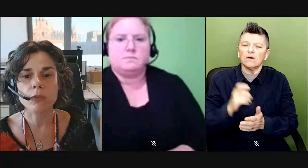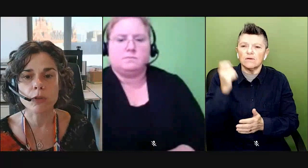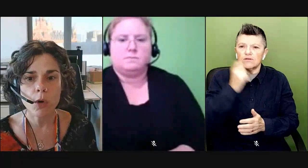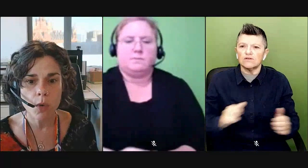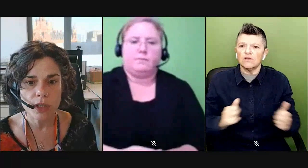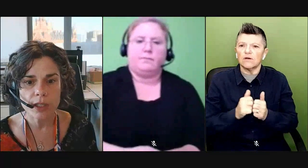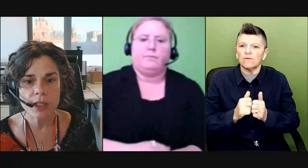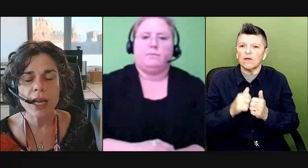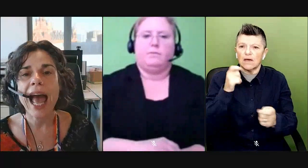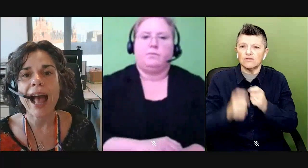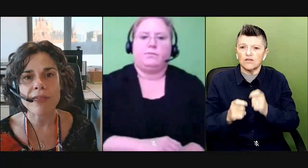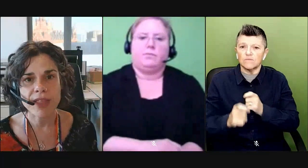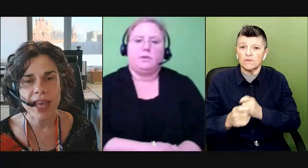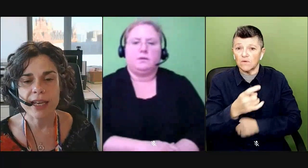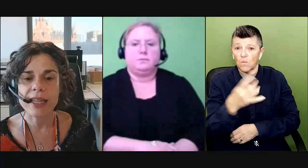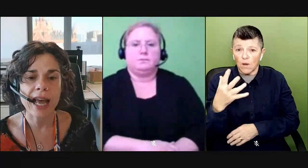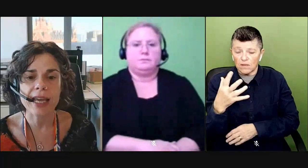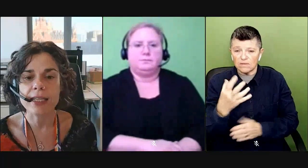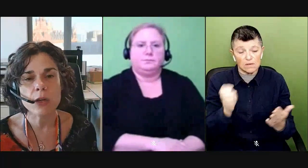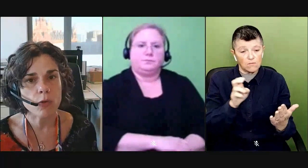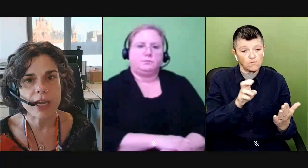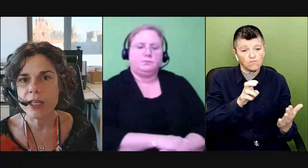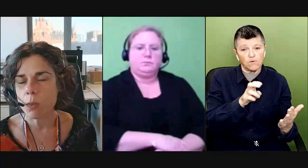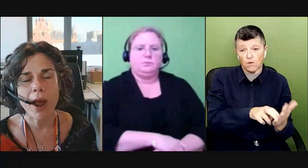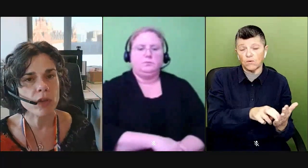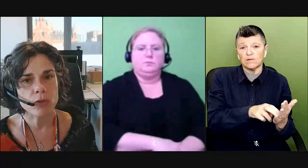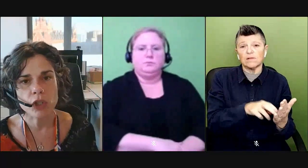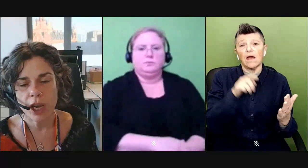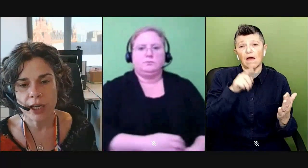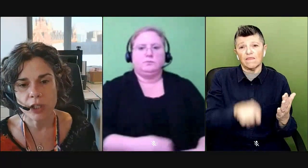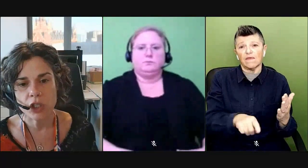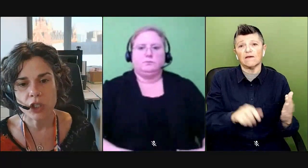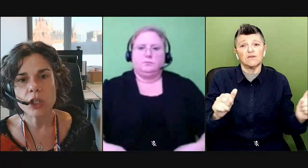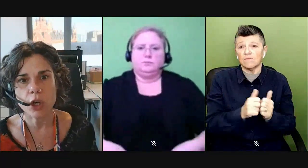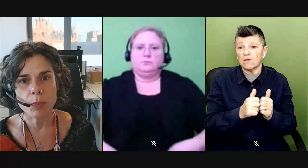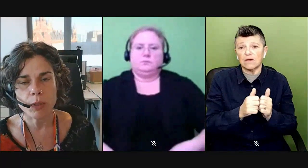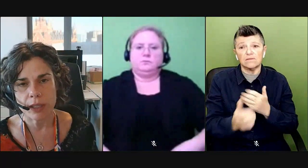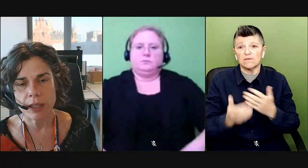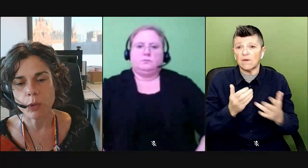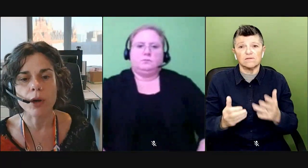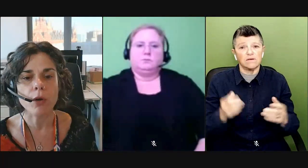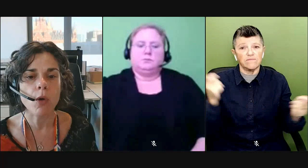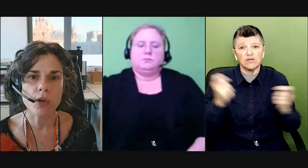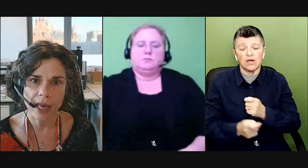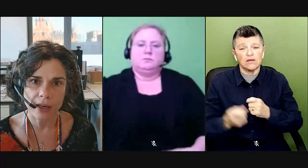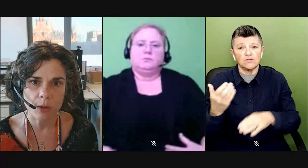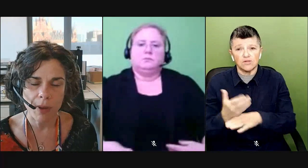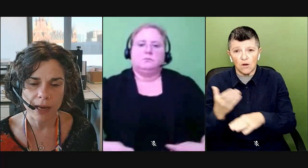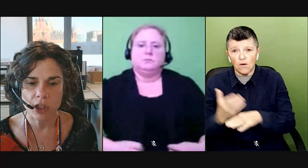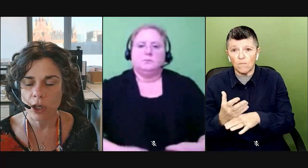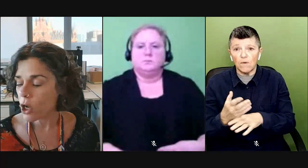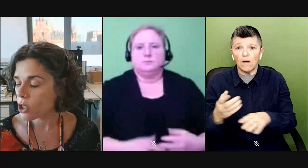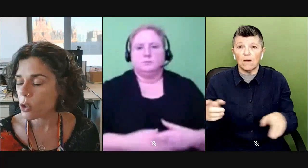They are recorded and then that is agreed whether you change jobs within the employer or you get a new manager.